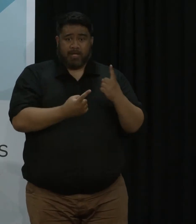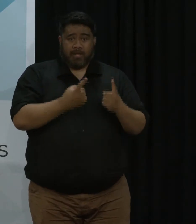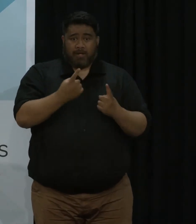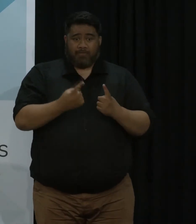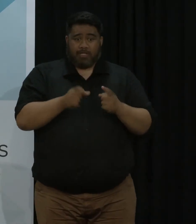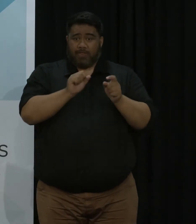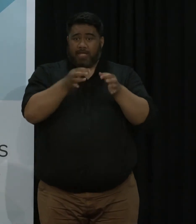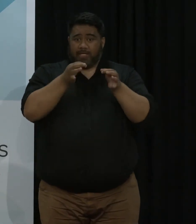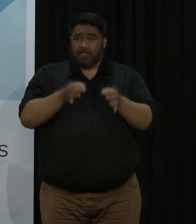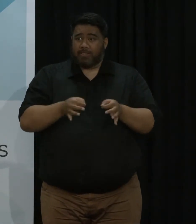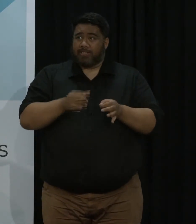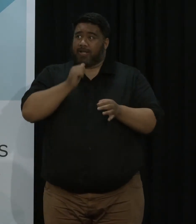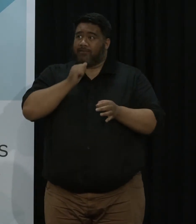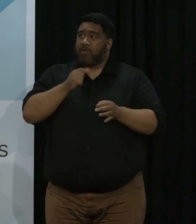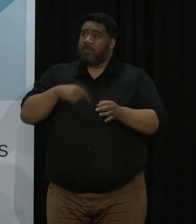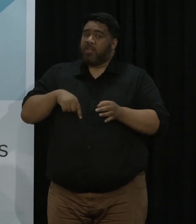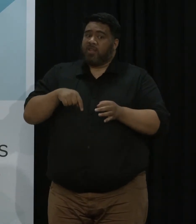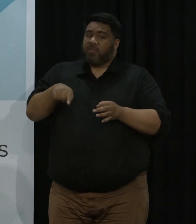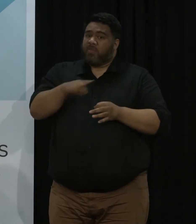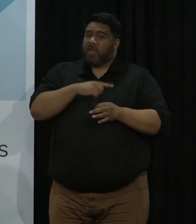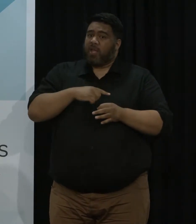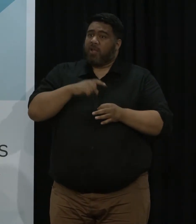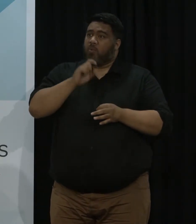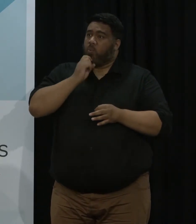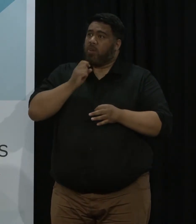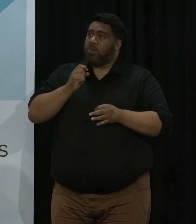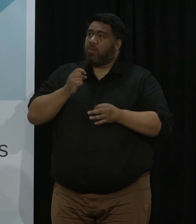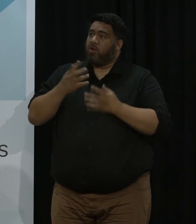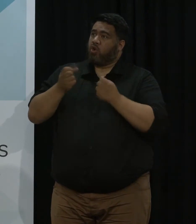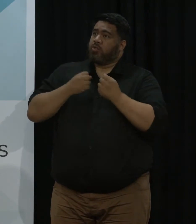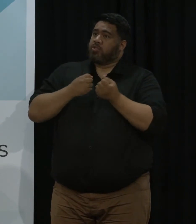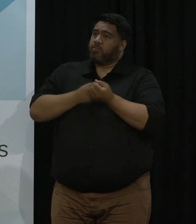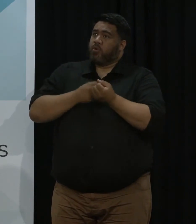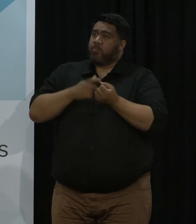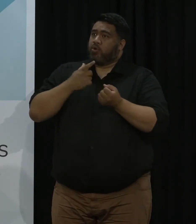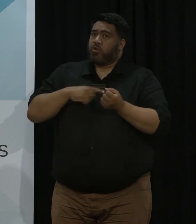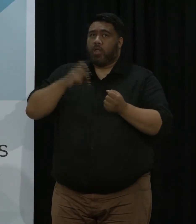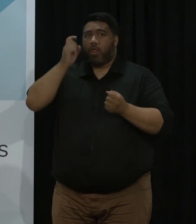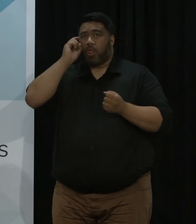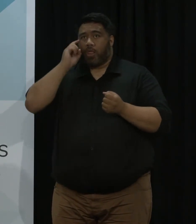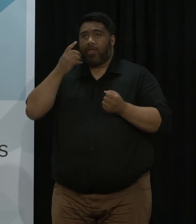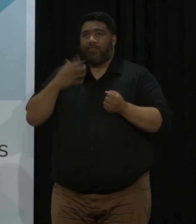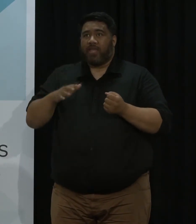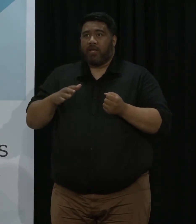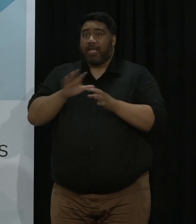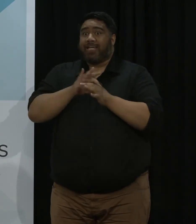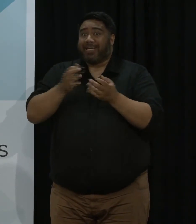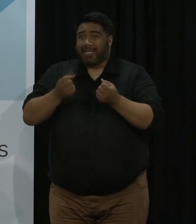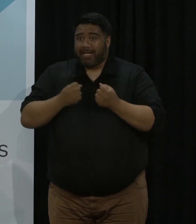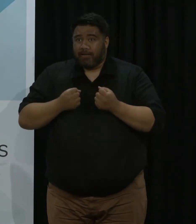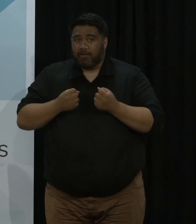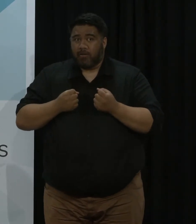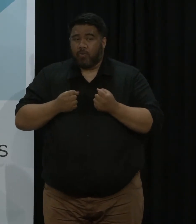transition payment are kepted at that 50 FTE level. What businesses may choose to do in terms of whether or not they